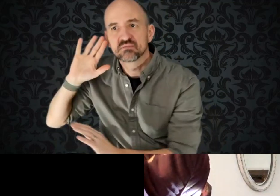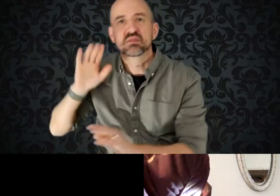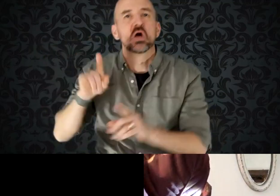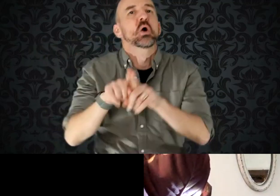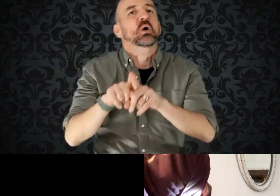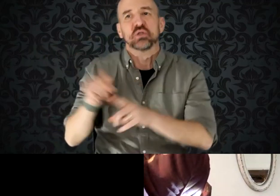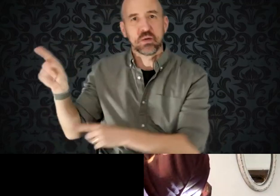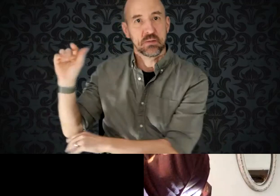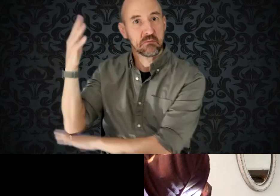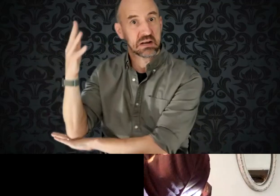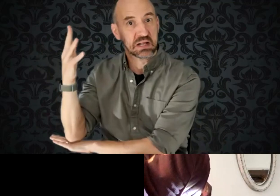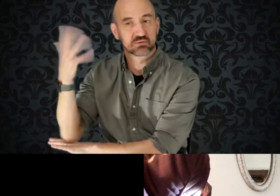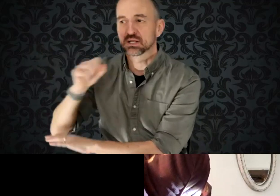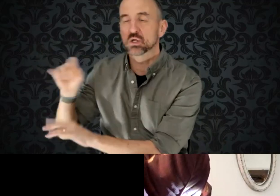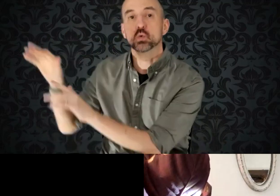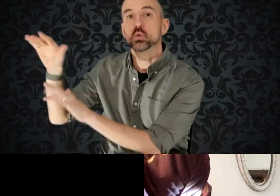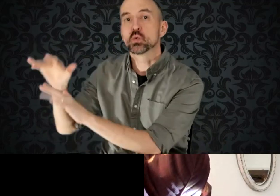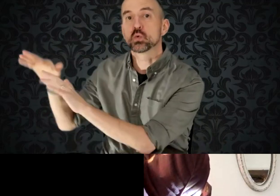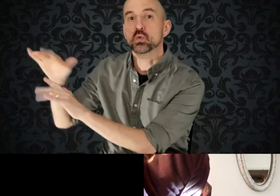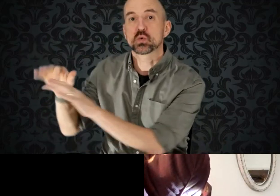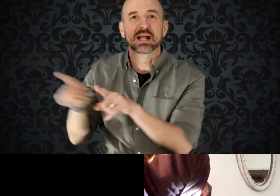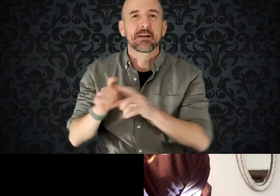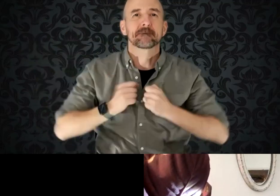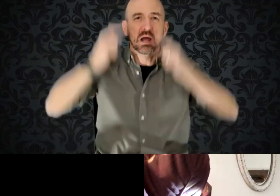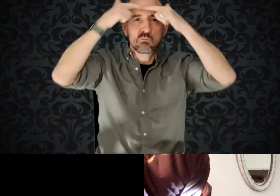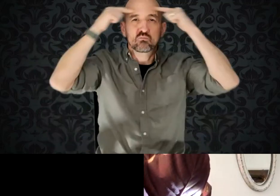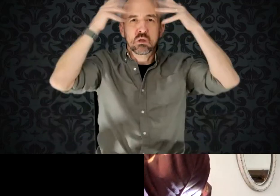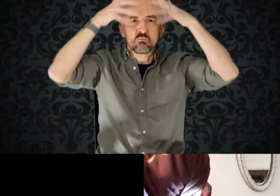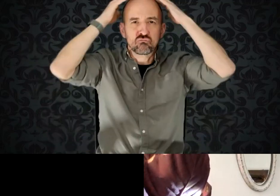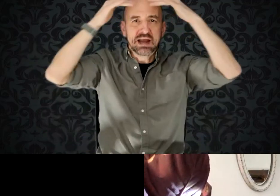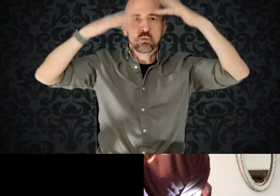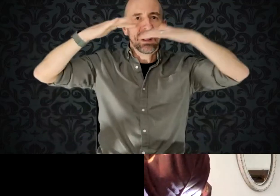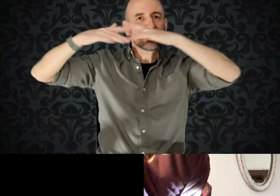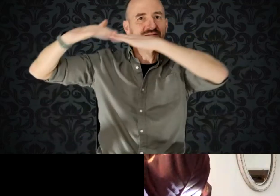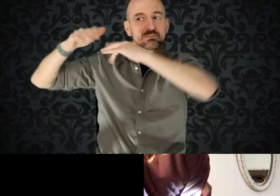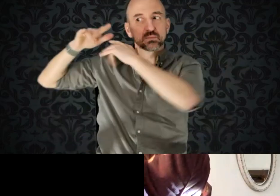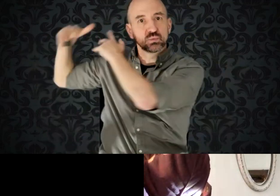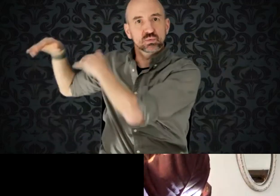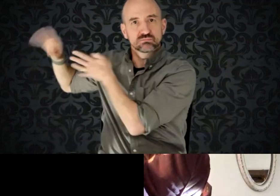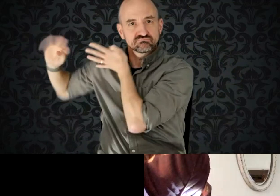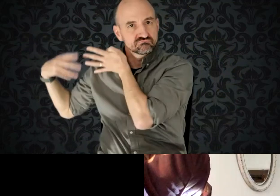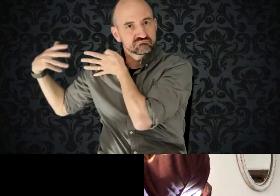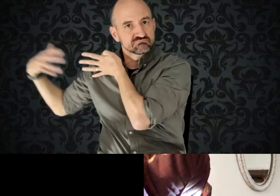internal garden allows people to have a common playing ground for accessing green space in that way. We will